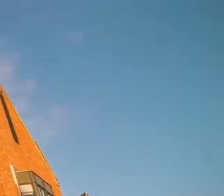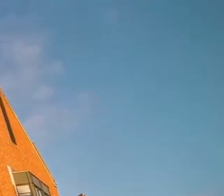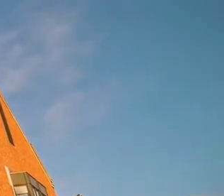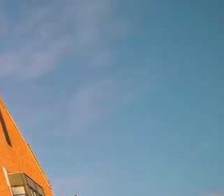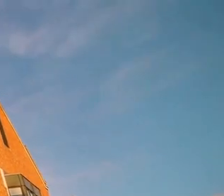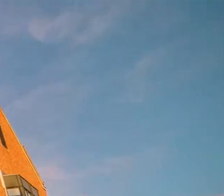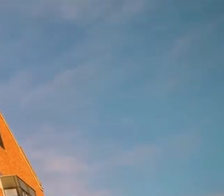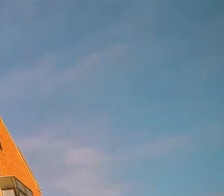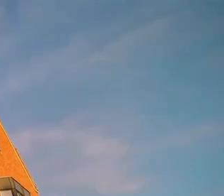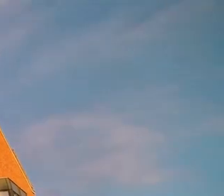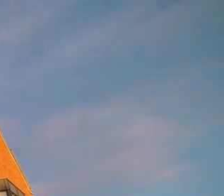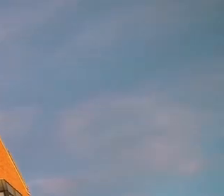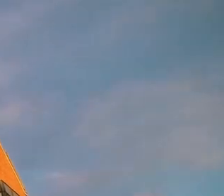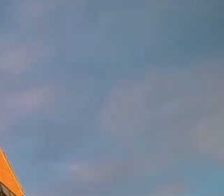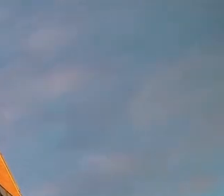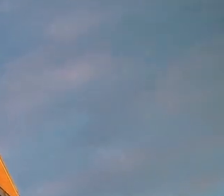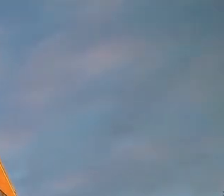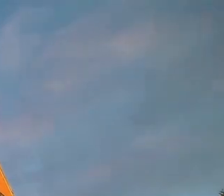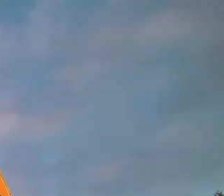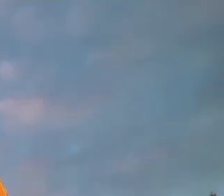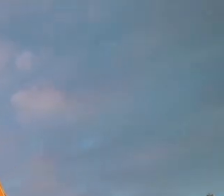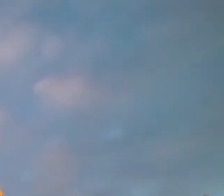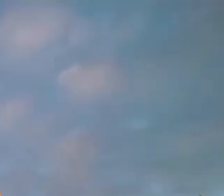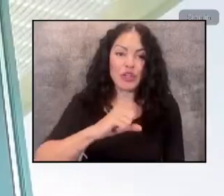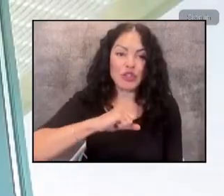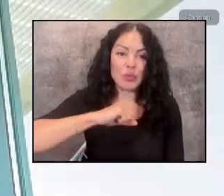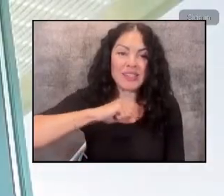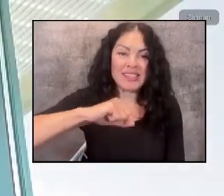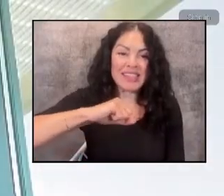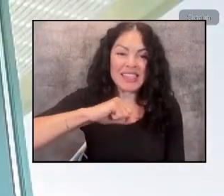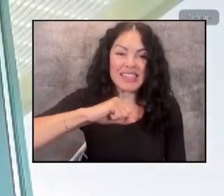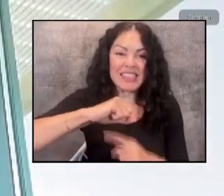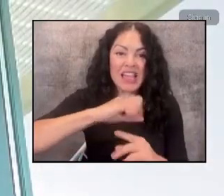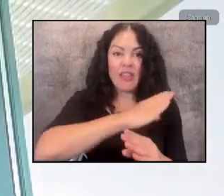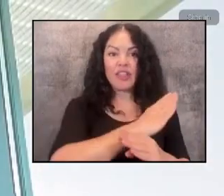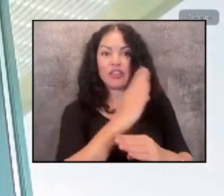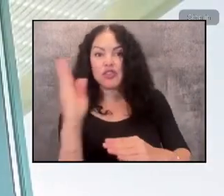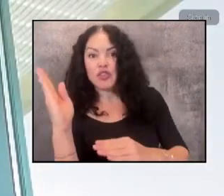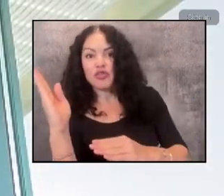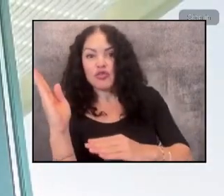community to resist the frames of the most extreme voices in this discourse. And by that,